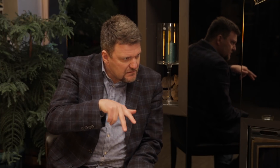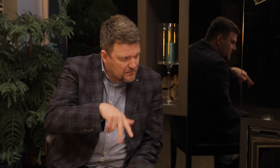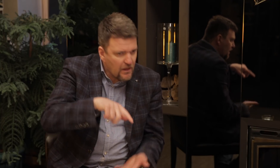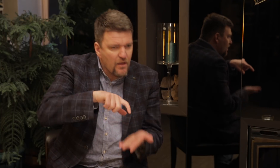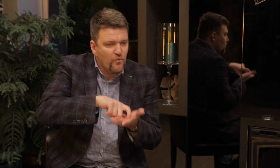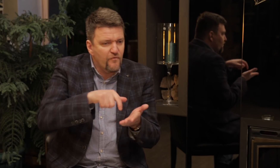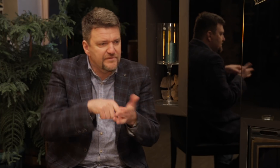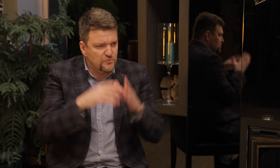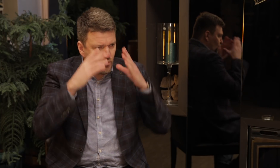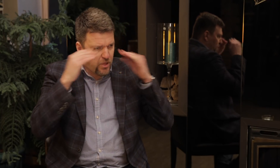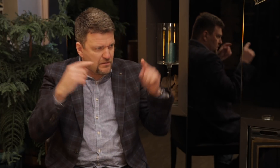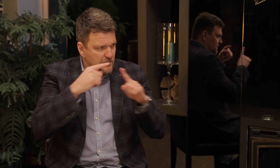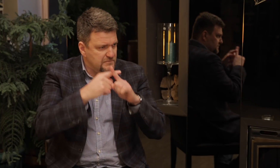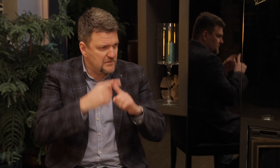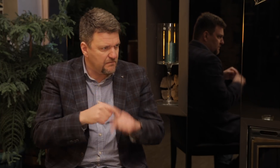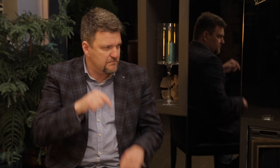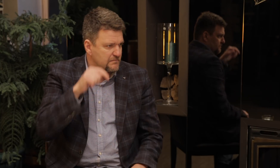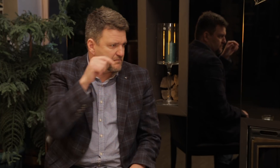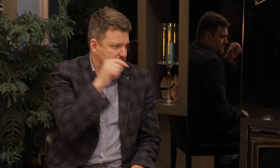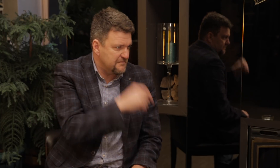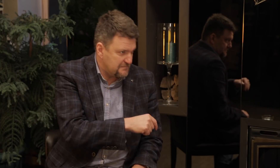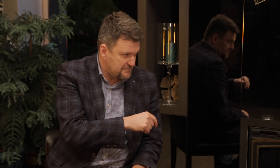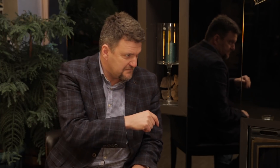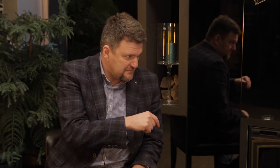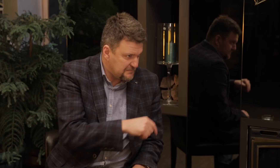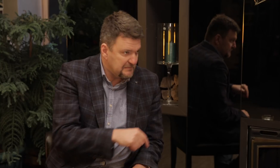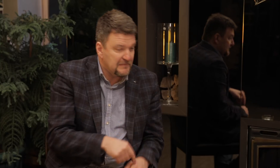The office is in Amsterdam, Holland.